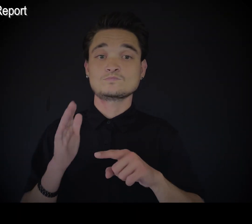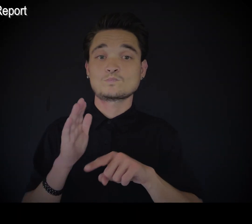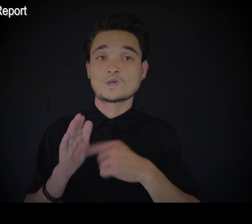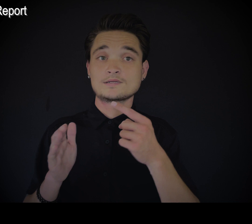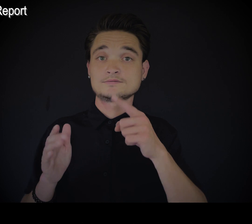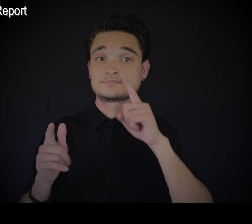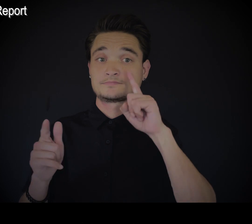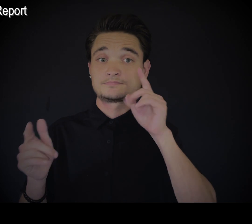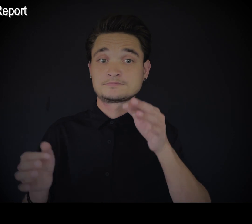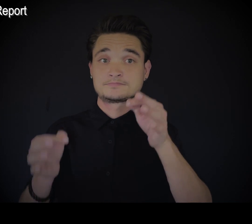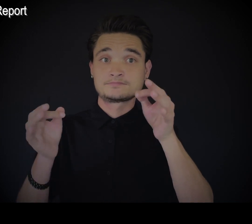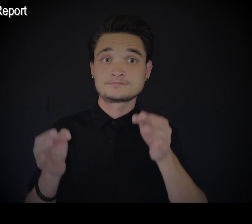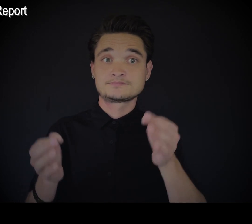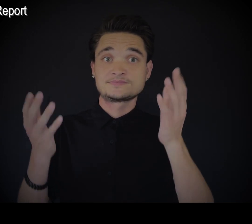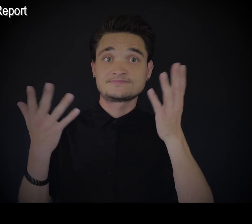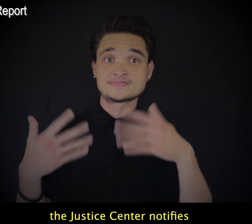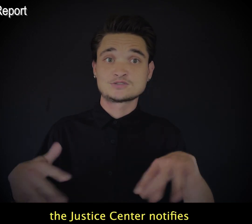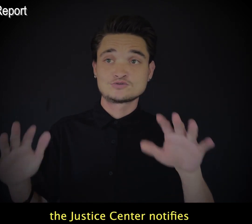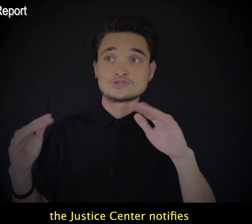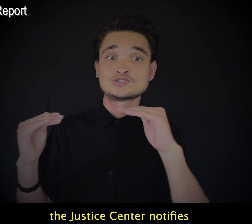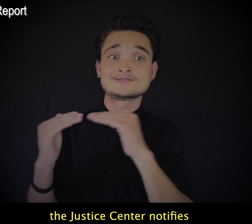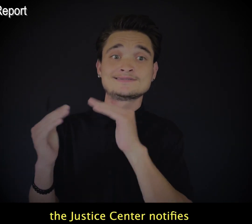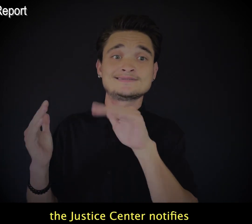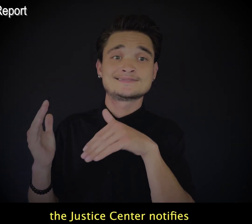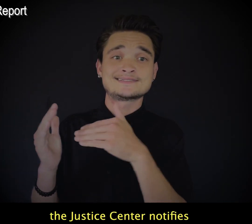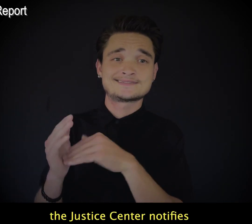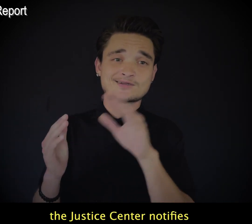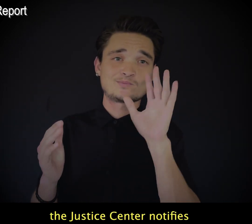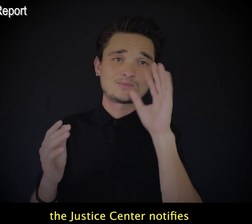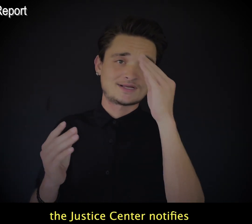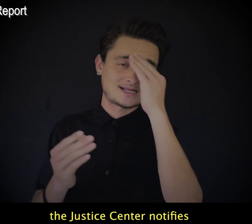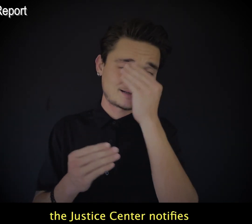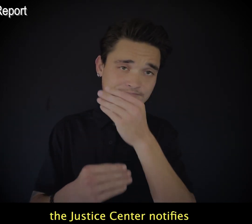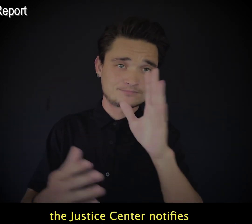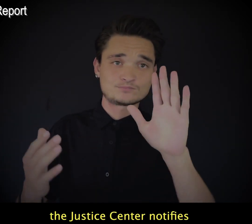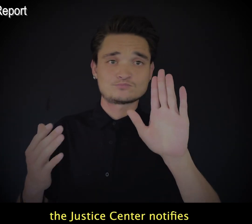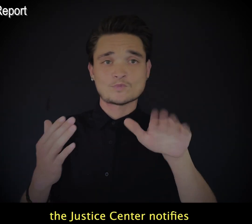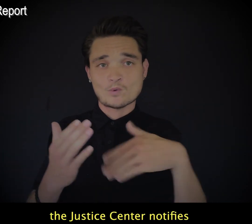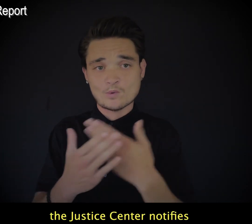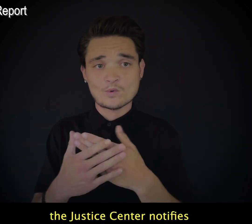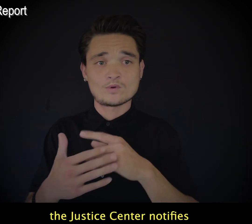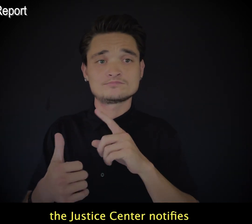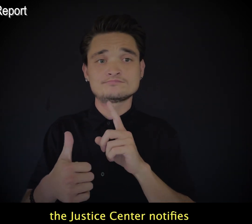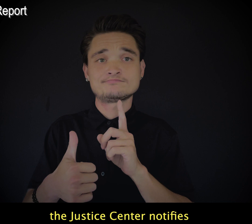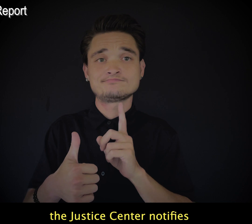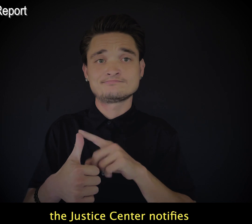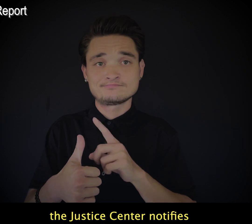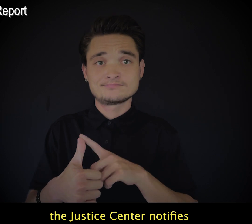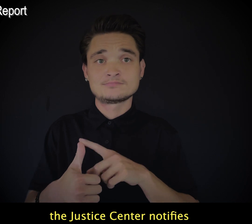Once a determination is made, the Justice Center notifies the victim and his or her personal representative,